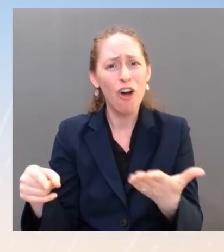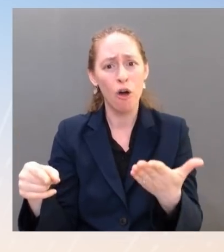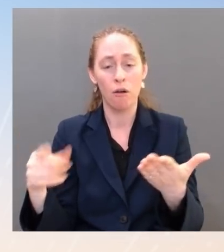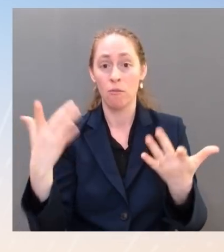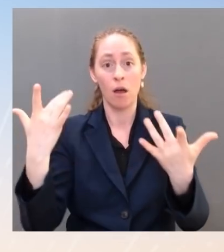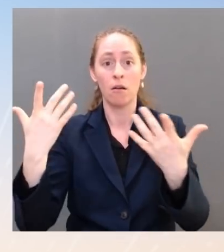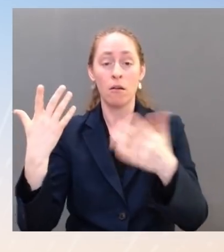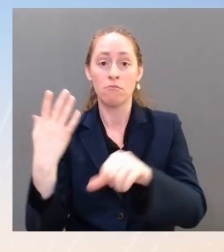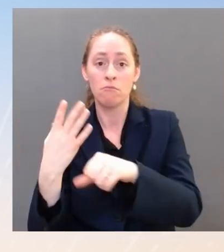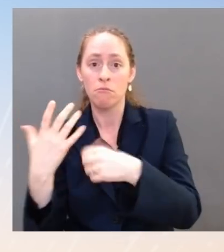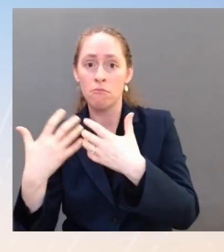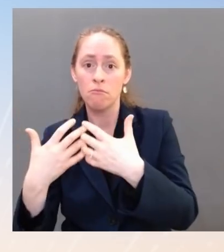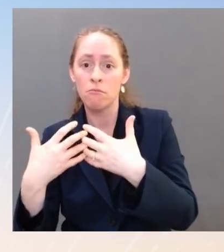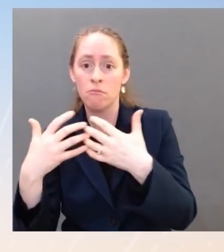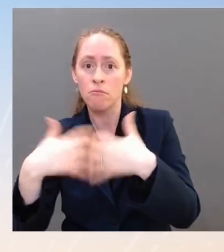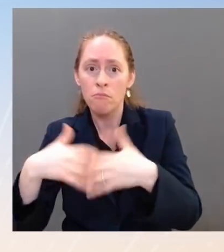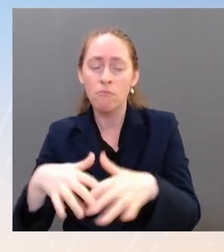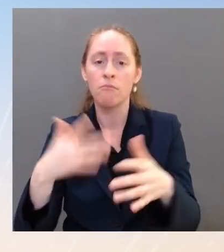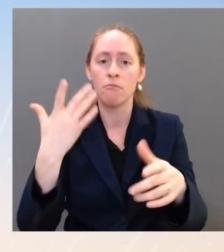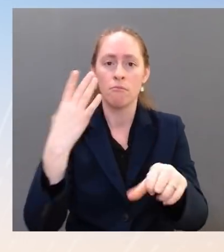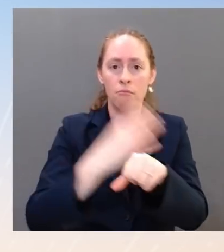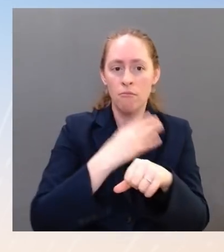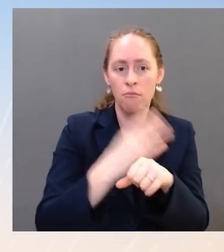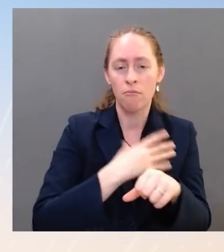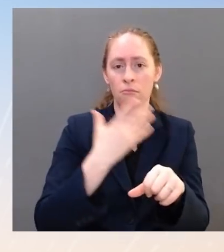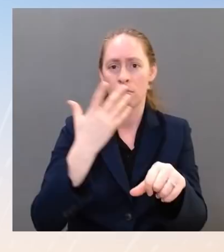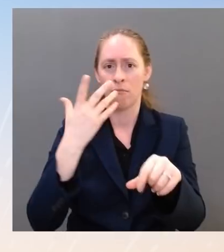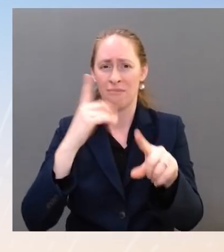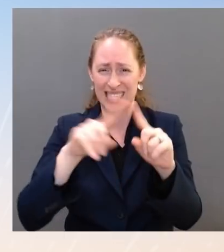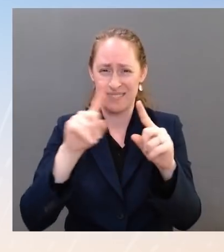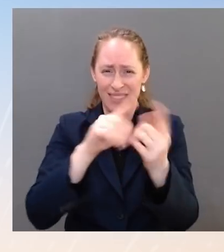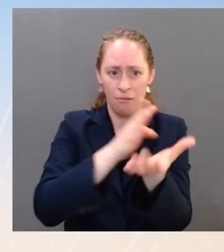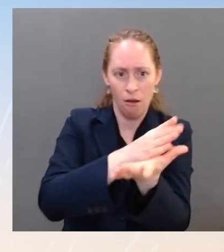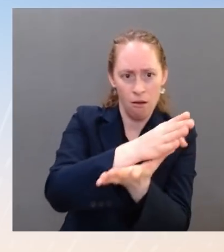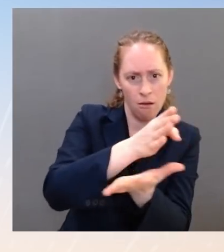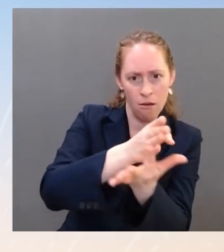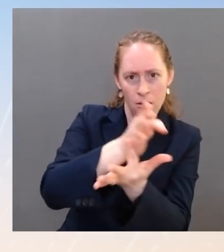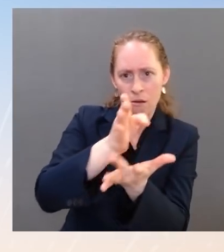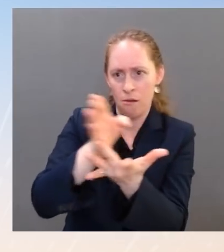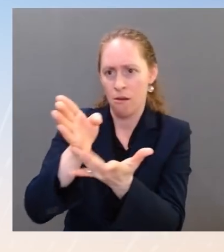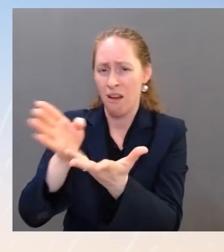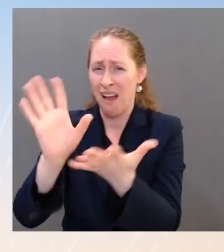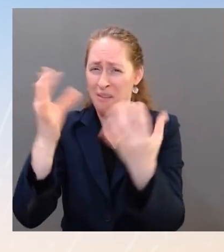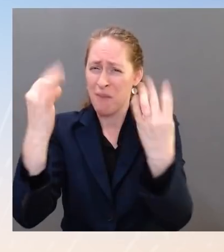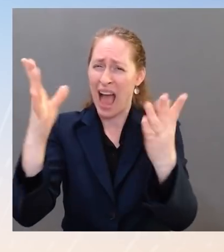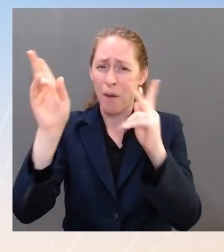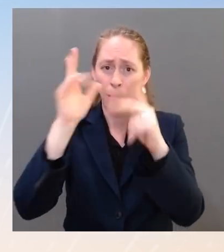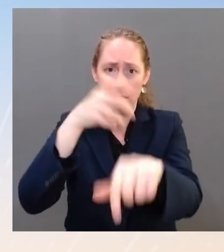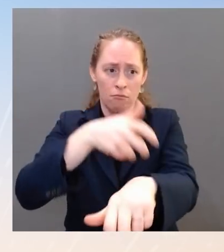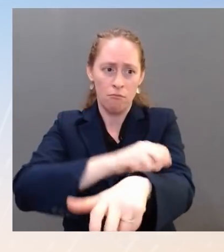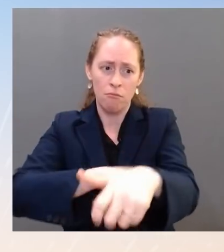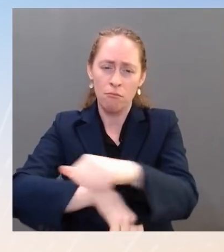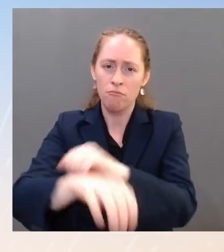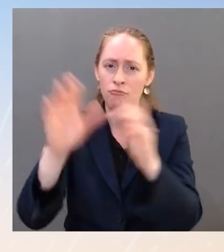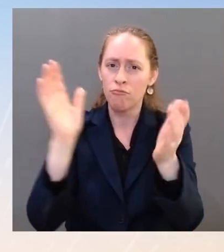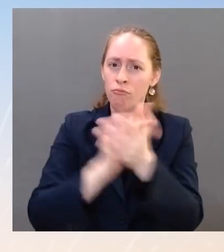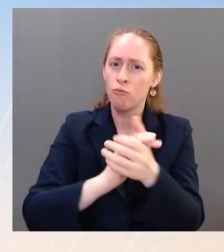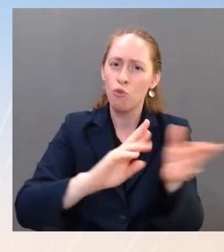to people getting prepared for what is to come. So we're seeing the impact already in the economy. The Press: